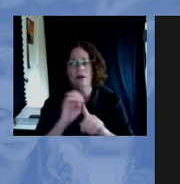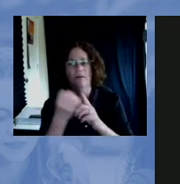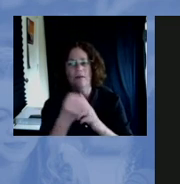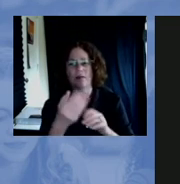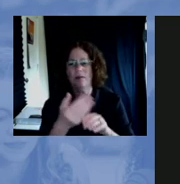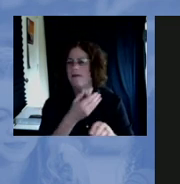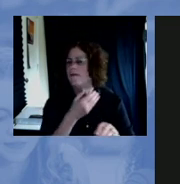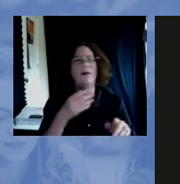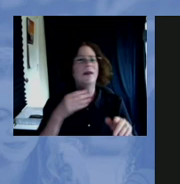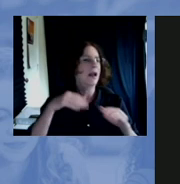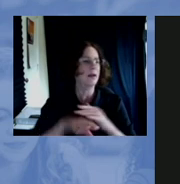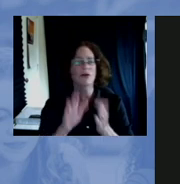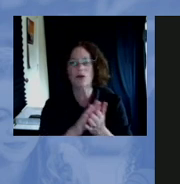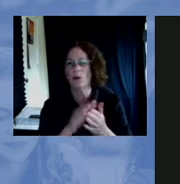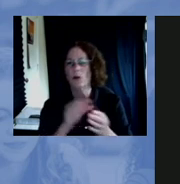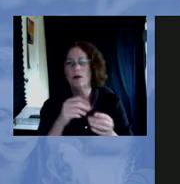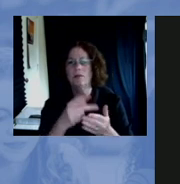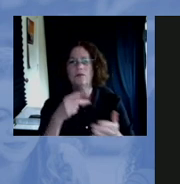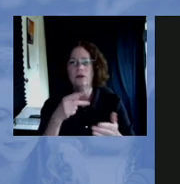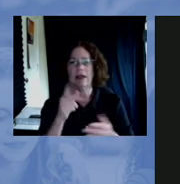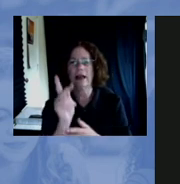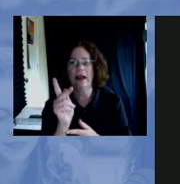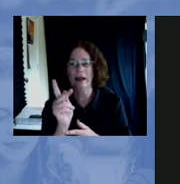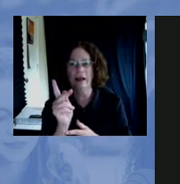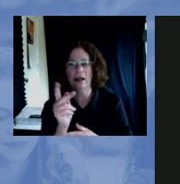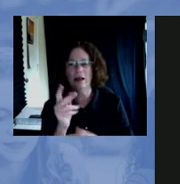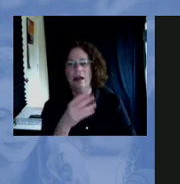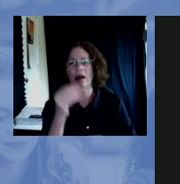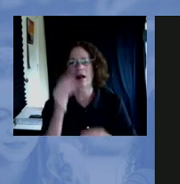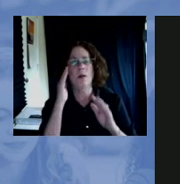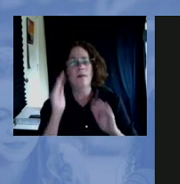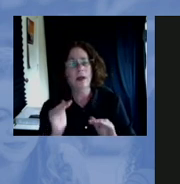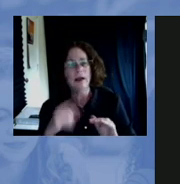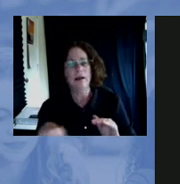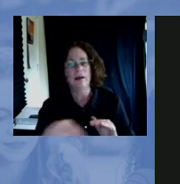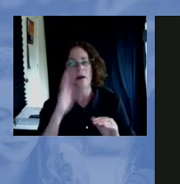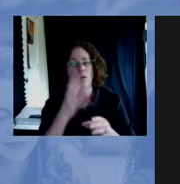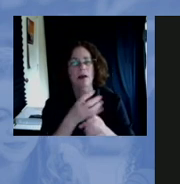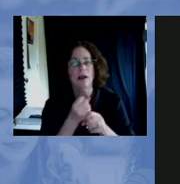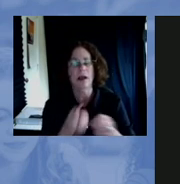PRE K. HOPEFULLY THEY WILL GET MORE OF A GOOD THING